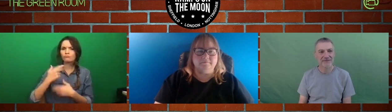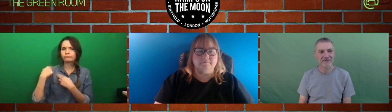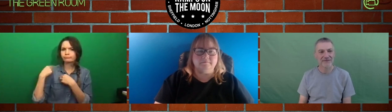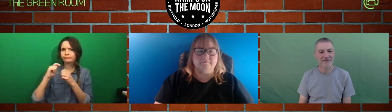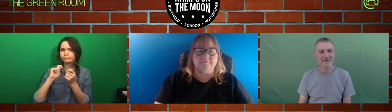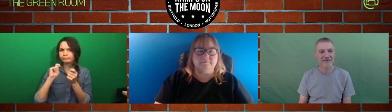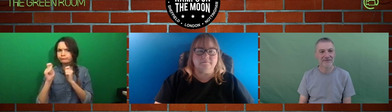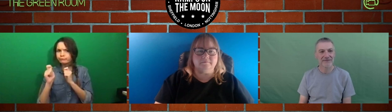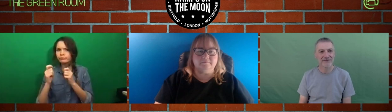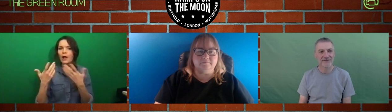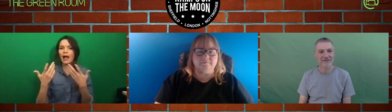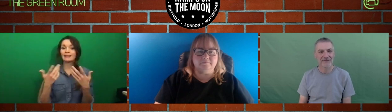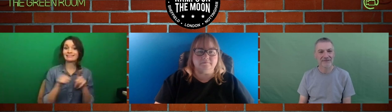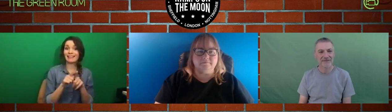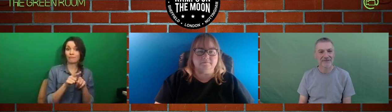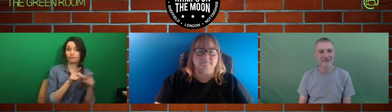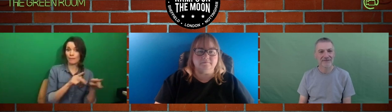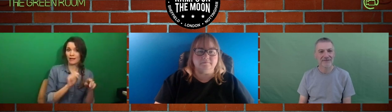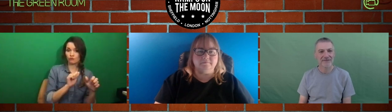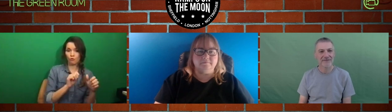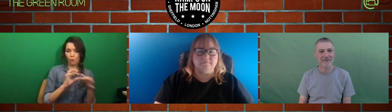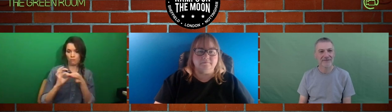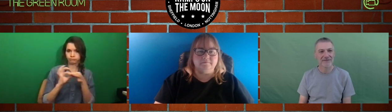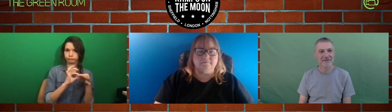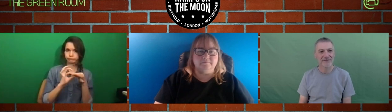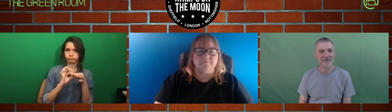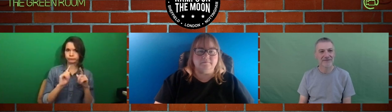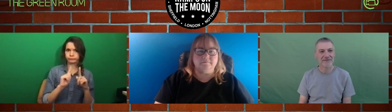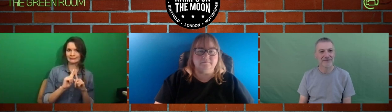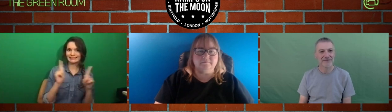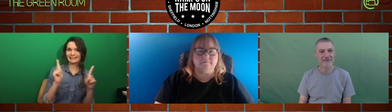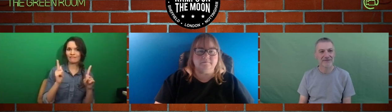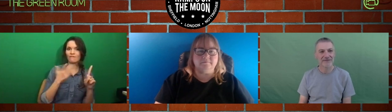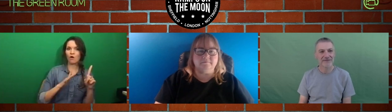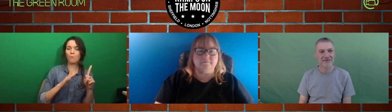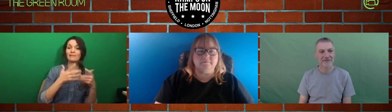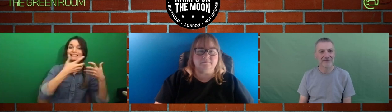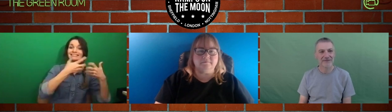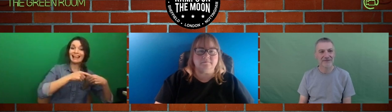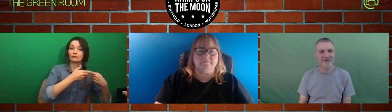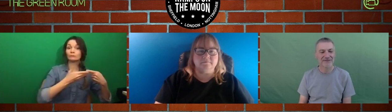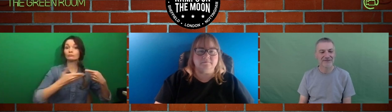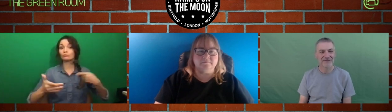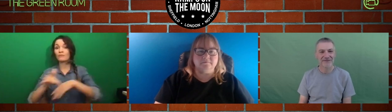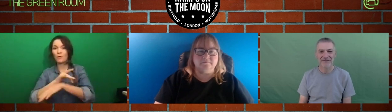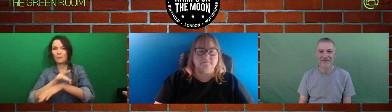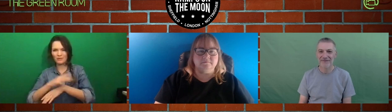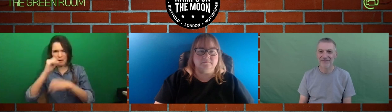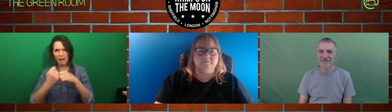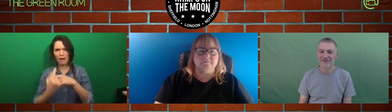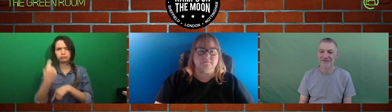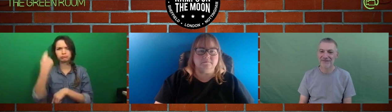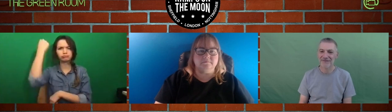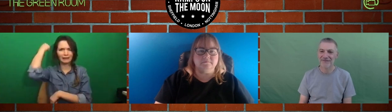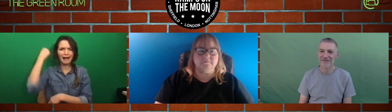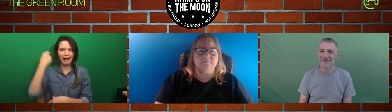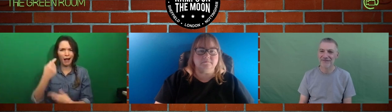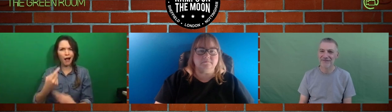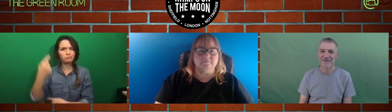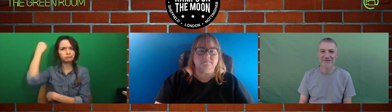Kirsty when you got actually into performing. If we could cast our minds all the way back.